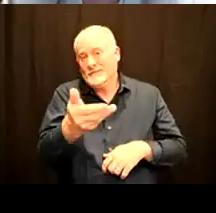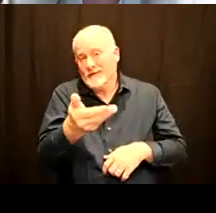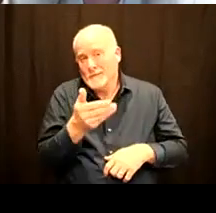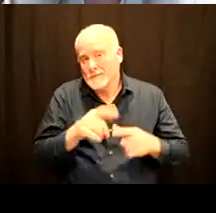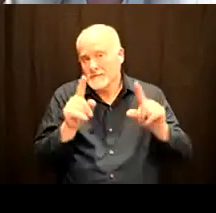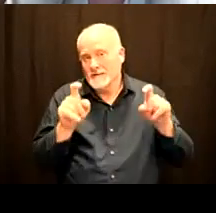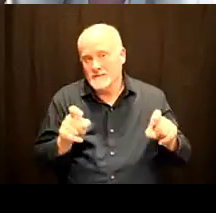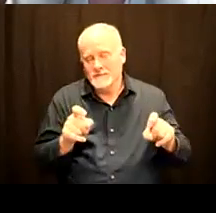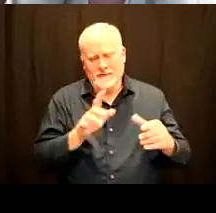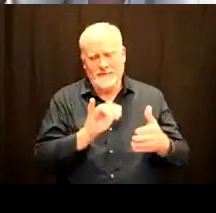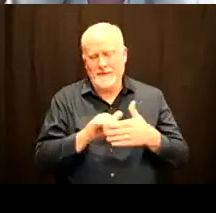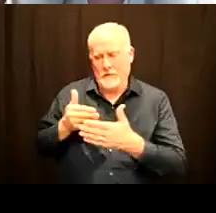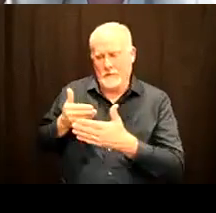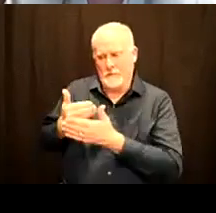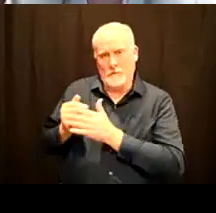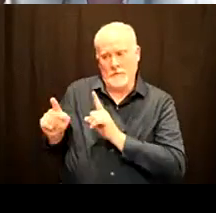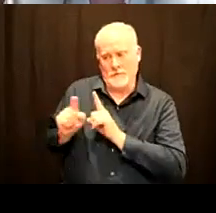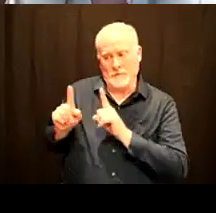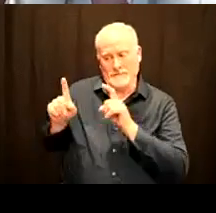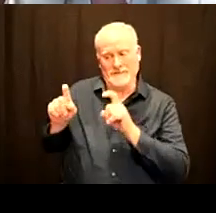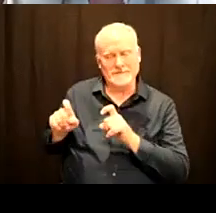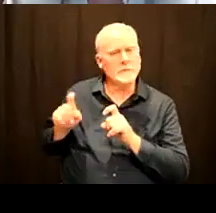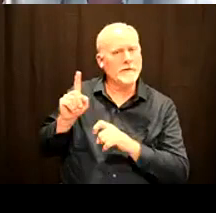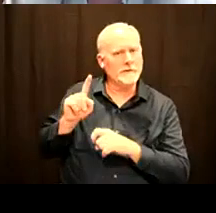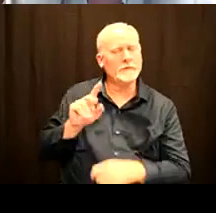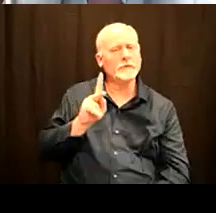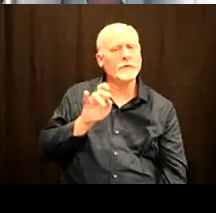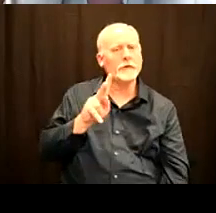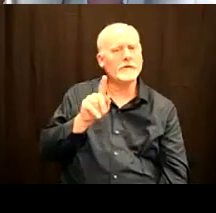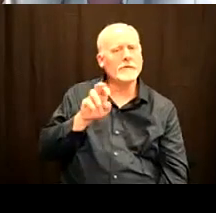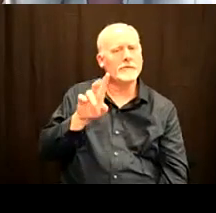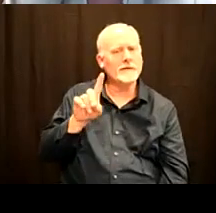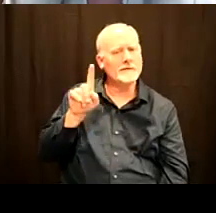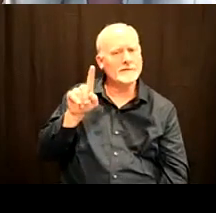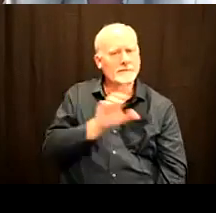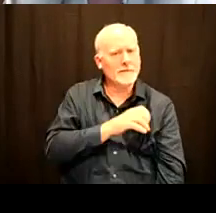of close contact testing is offered at uab kirkland clinic and uab highlands hospital